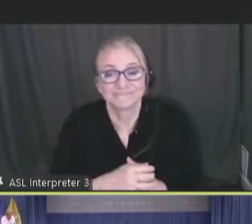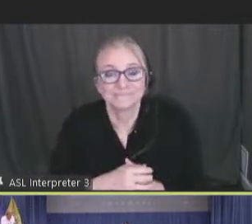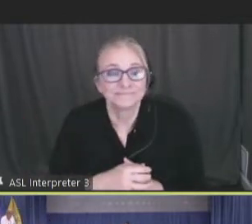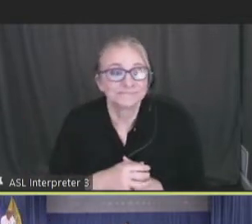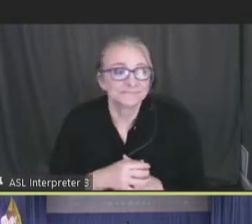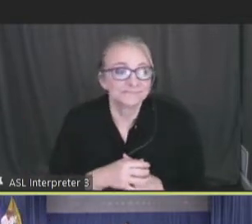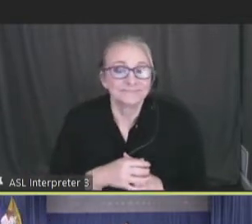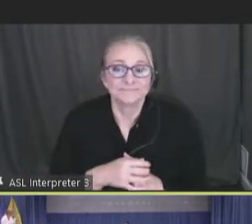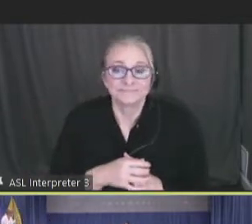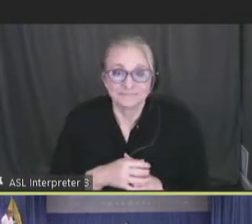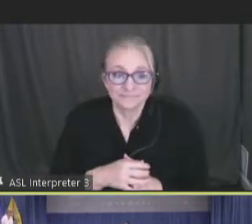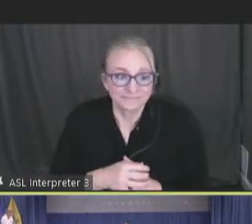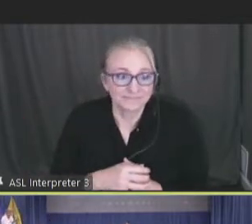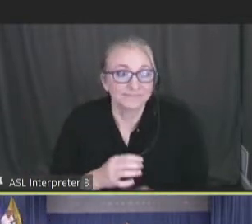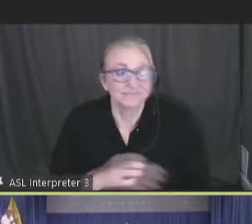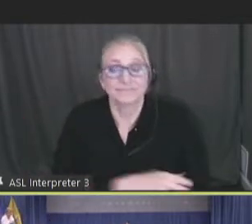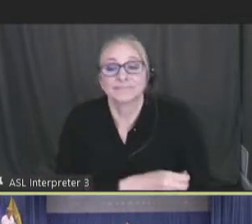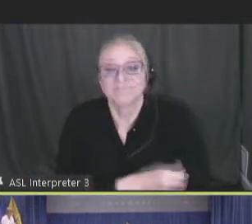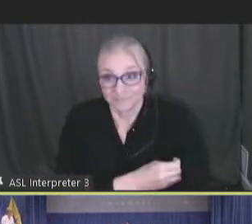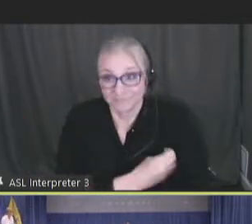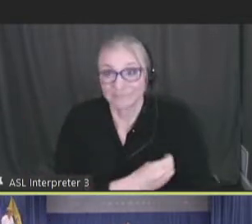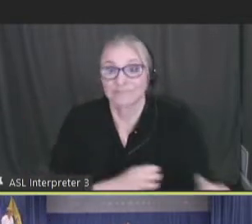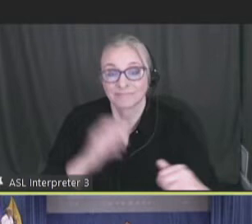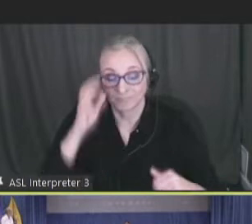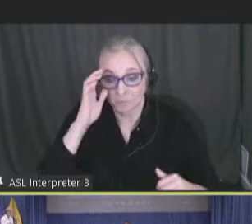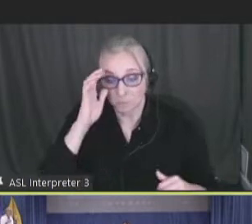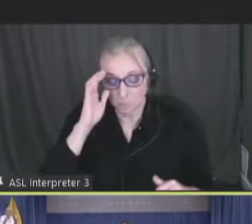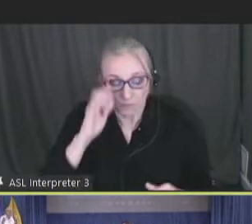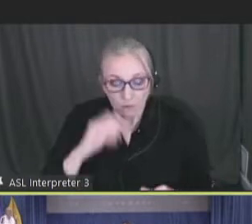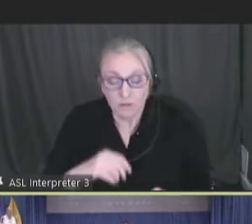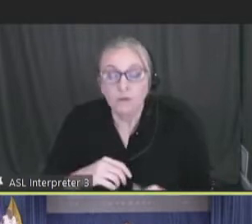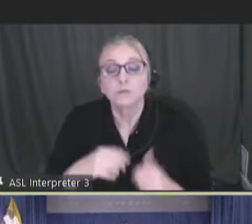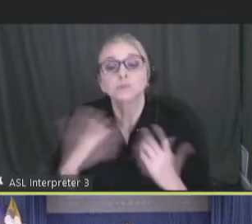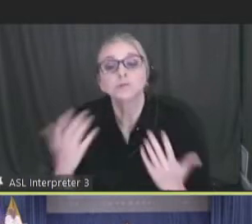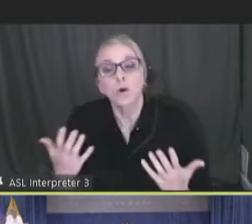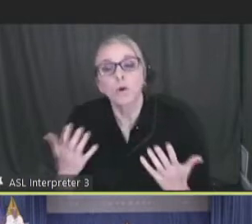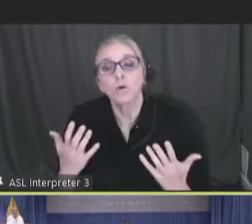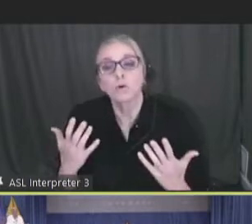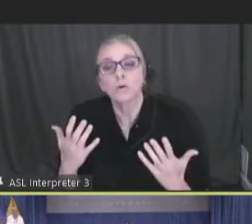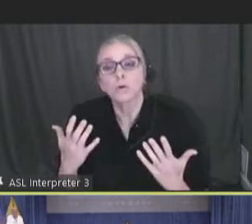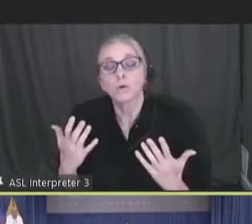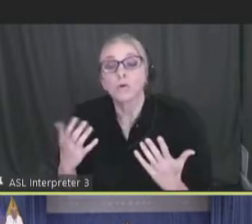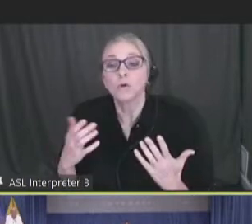Hildegund Ertl: Okay. I hope I got this right. So, this talk -- thank you for having